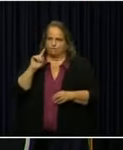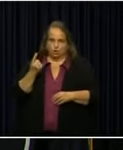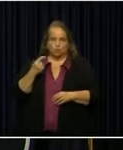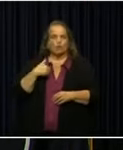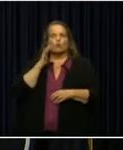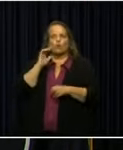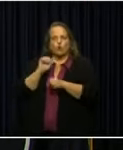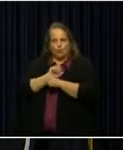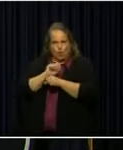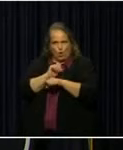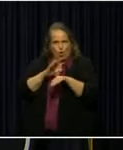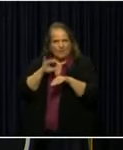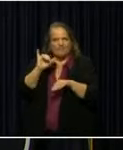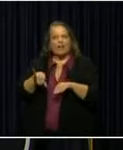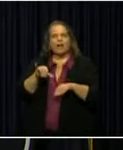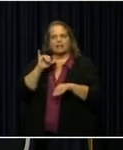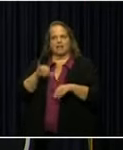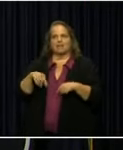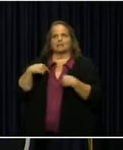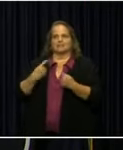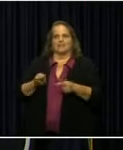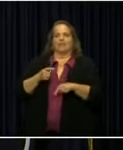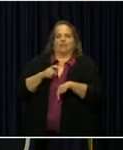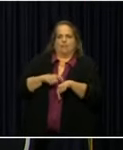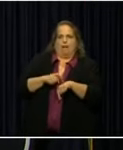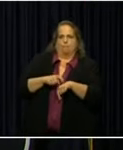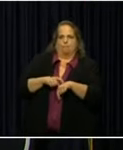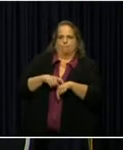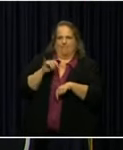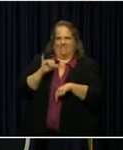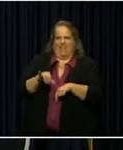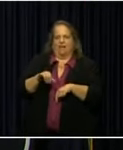RECOMMENDATIONS. I WANT TO WAIT TO SPEAK THOUGHT